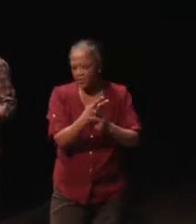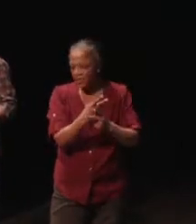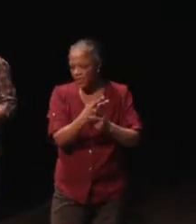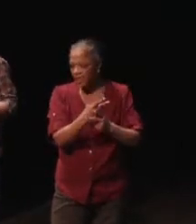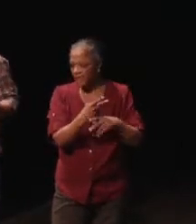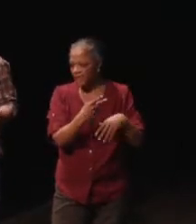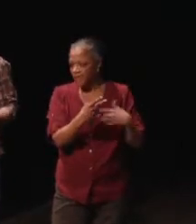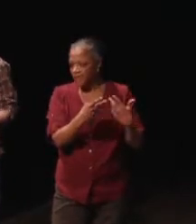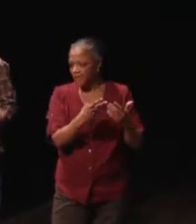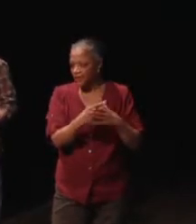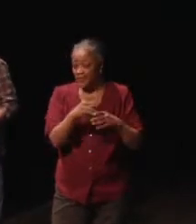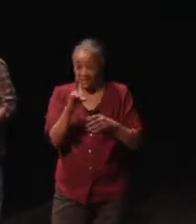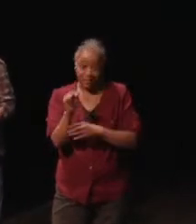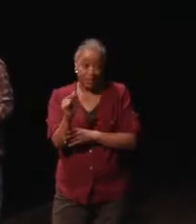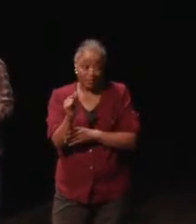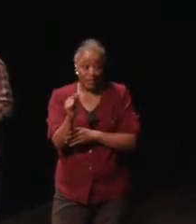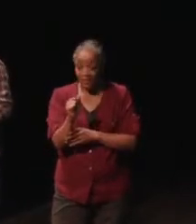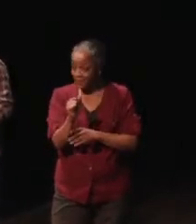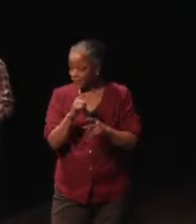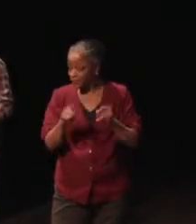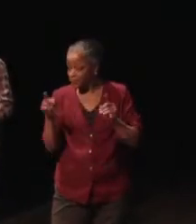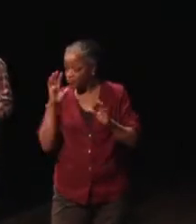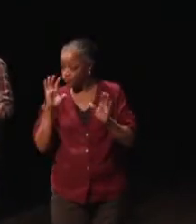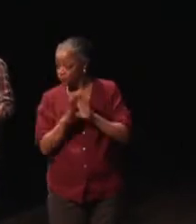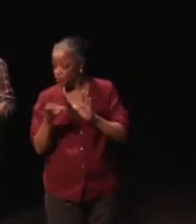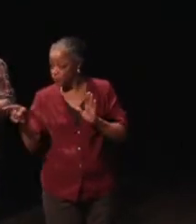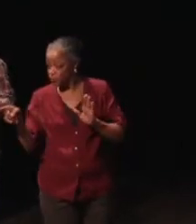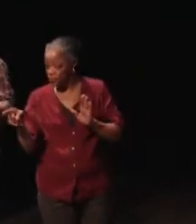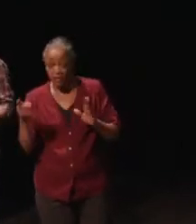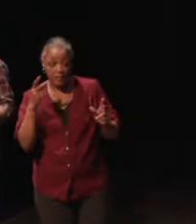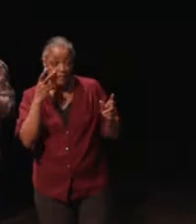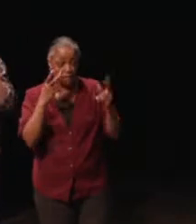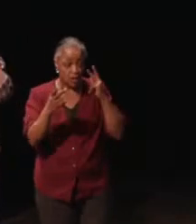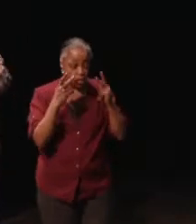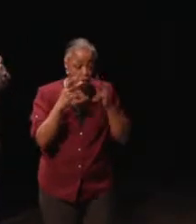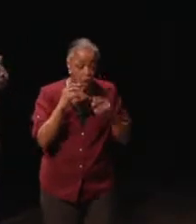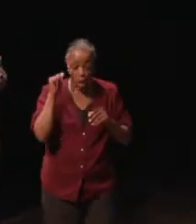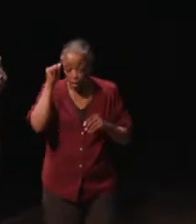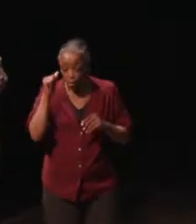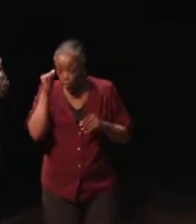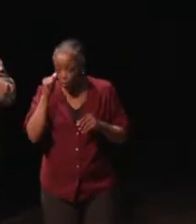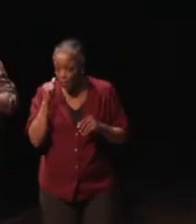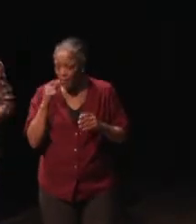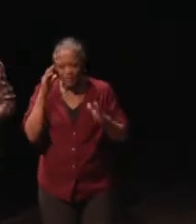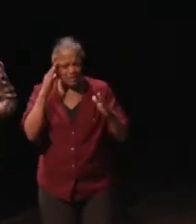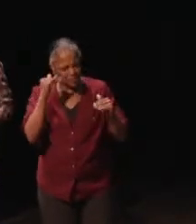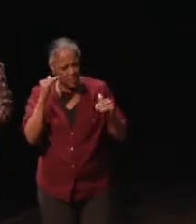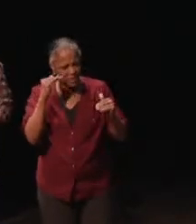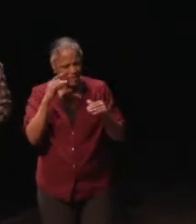I guess, that are the standard or expected disabilities that you might want